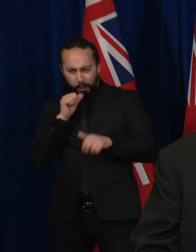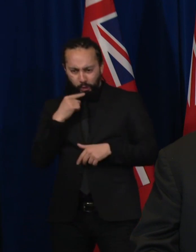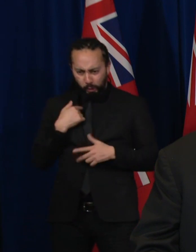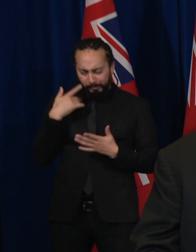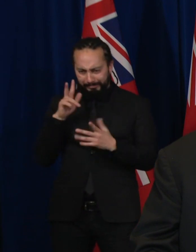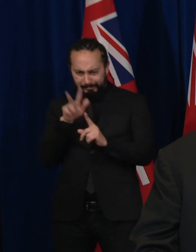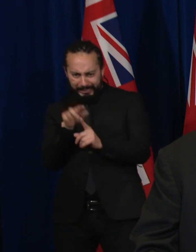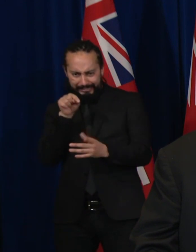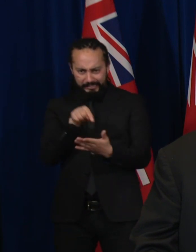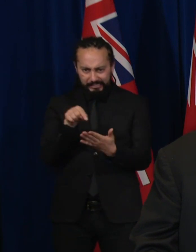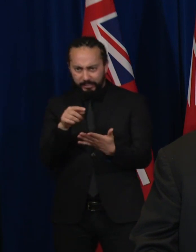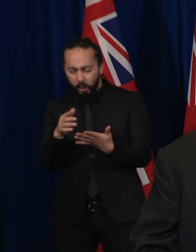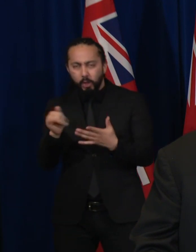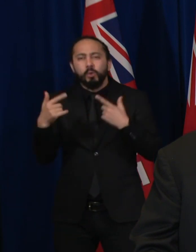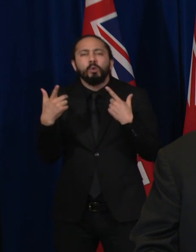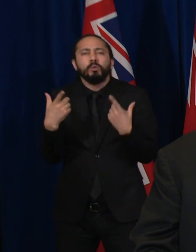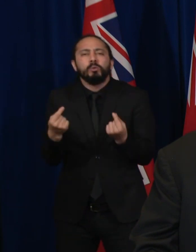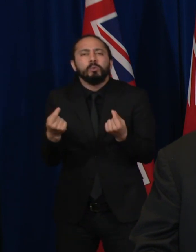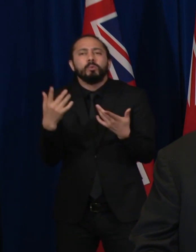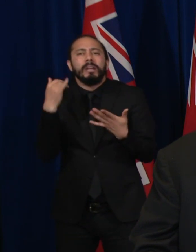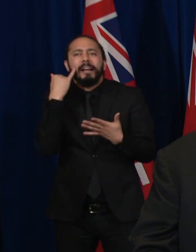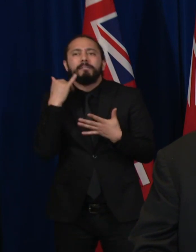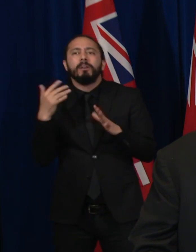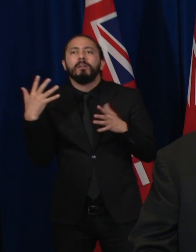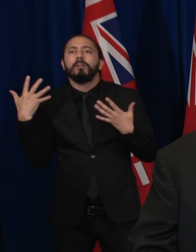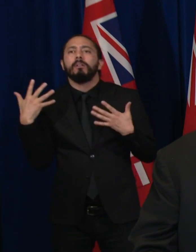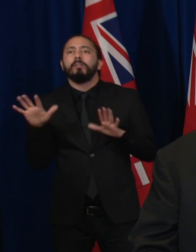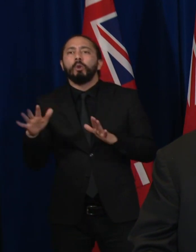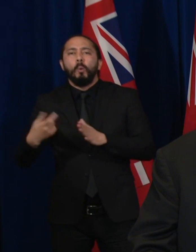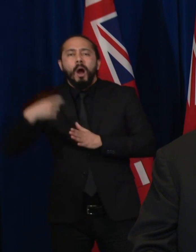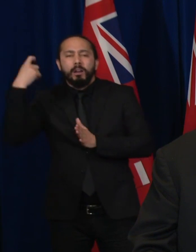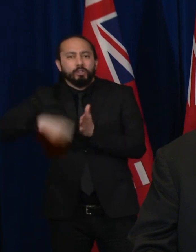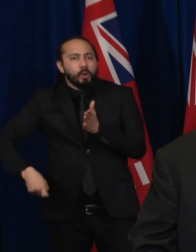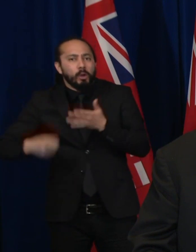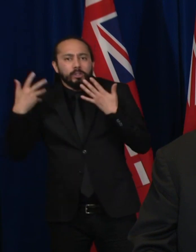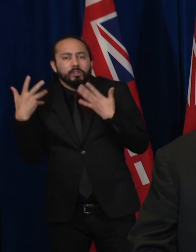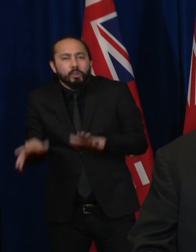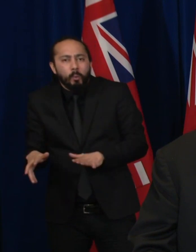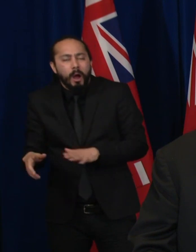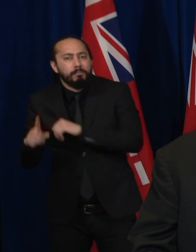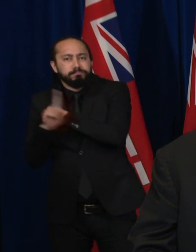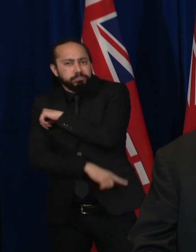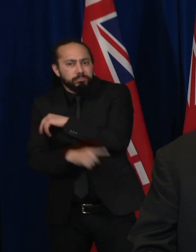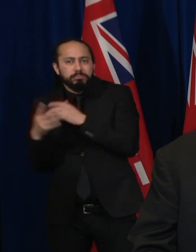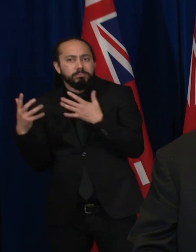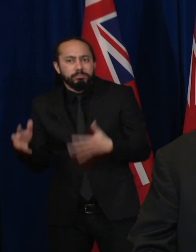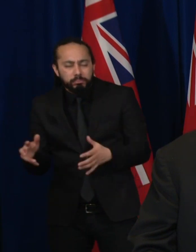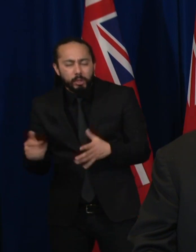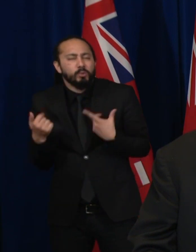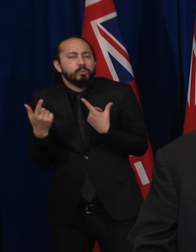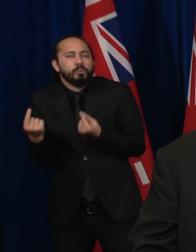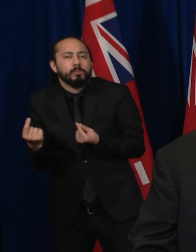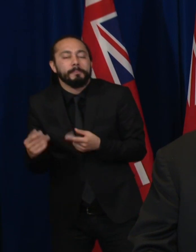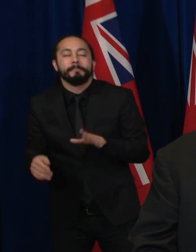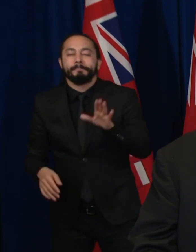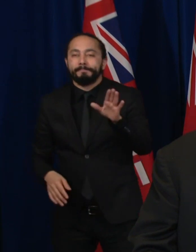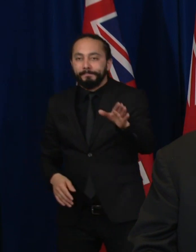fined. What's your advice for those in the grey zone? I appreciate that, Christina. What we're doing, again, we're